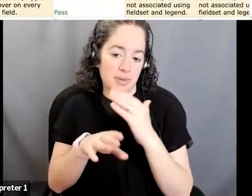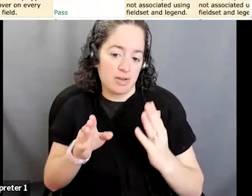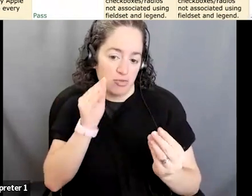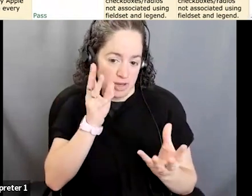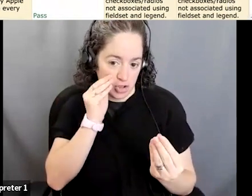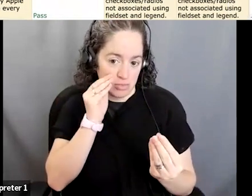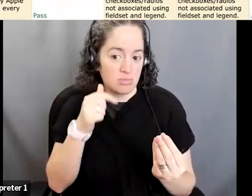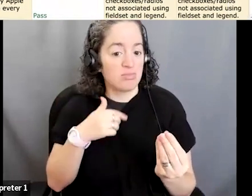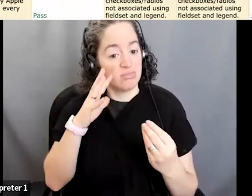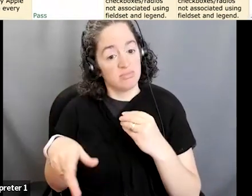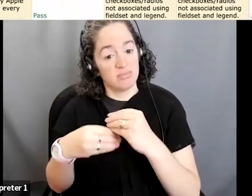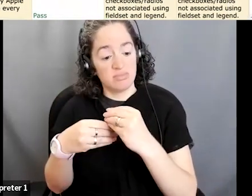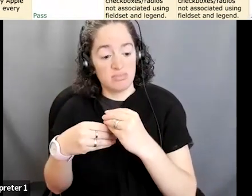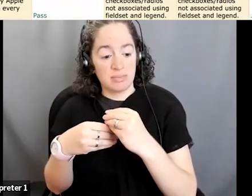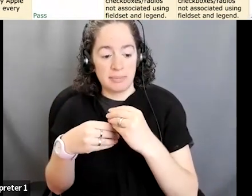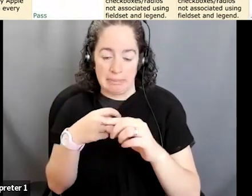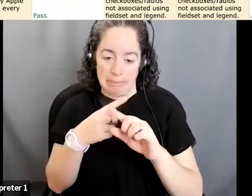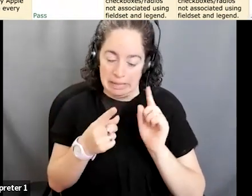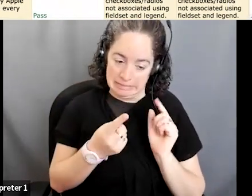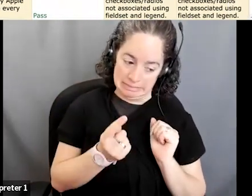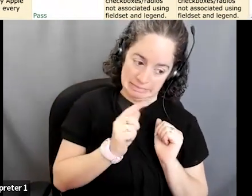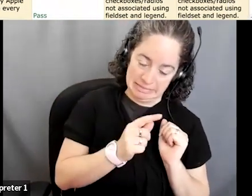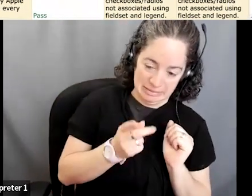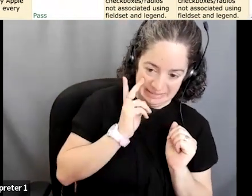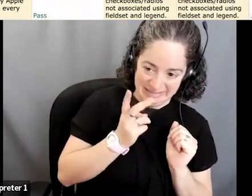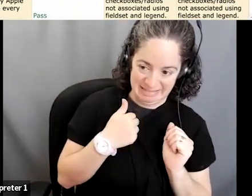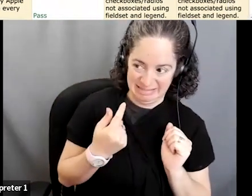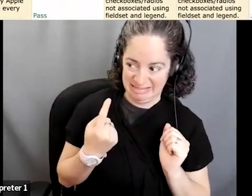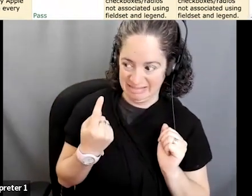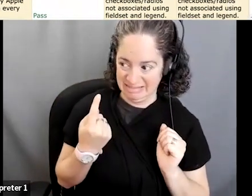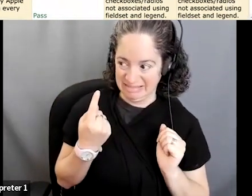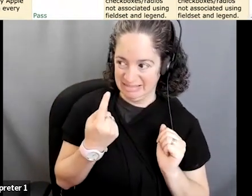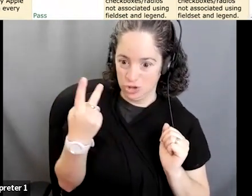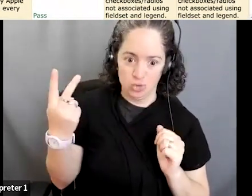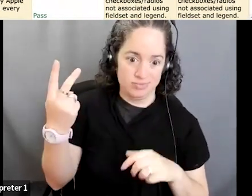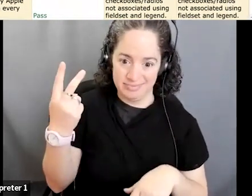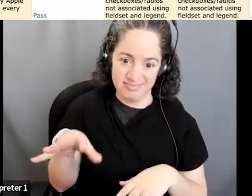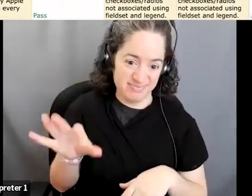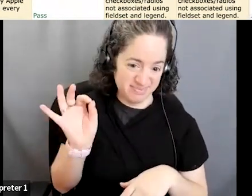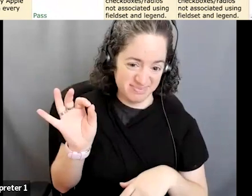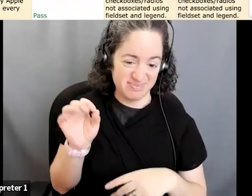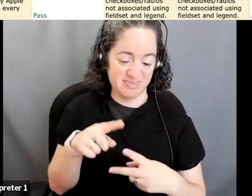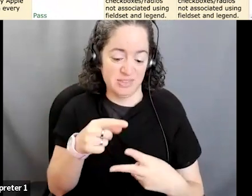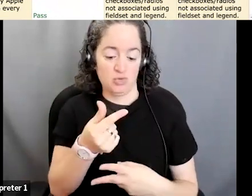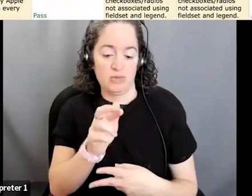As you can see, I was only able to find accessibility information for two of them, Gravity Forms and WSForm.